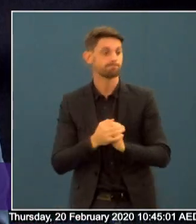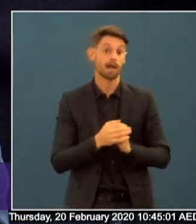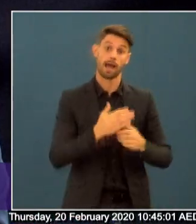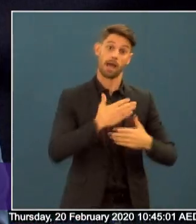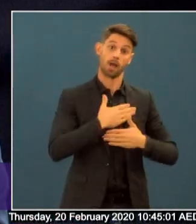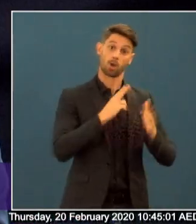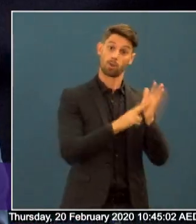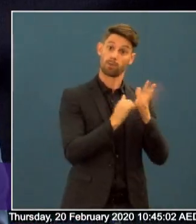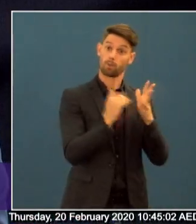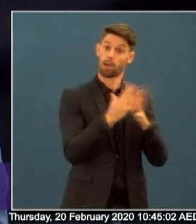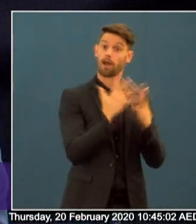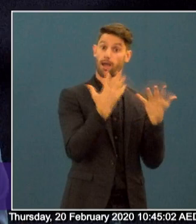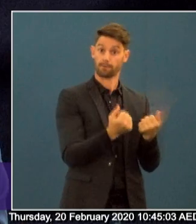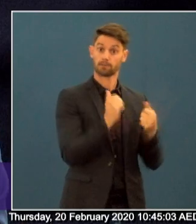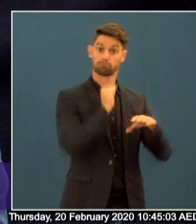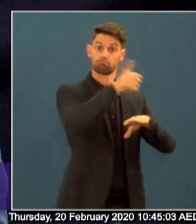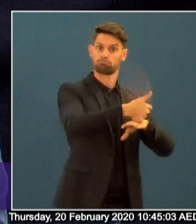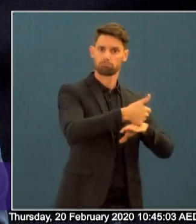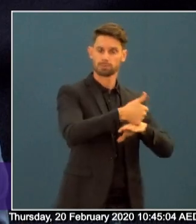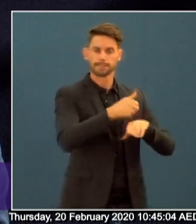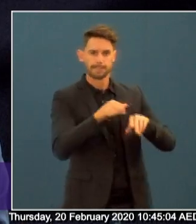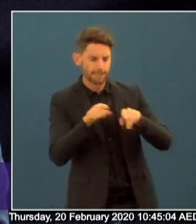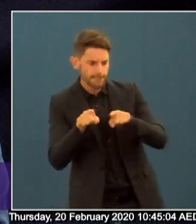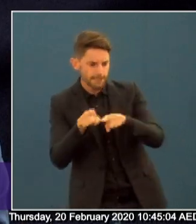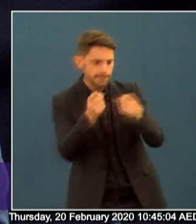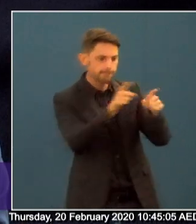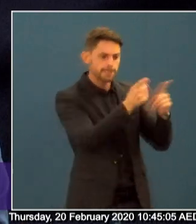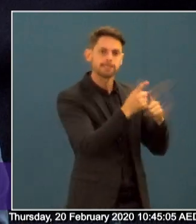in New South Wales, that's brought together numerous different datasets from different